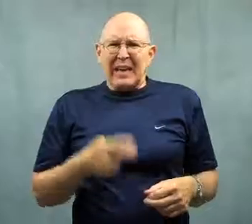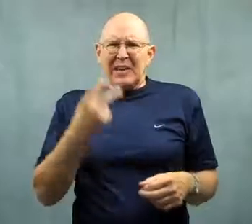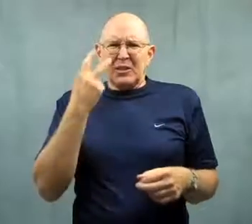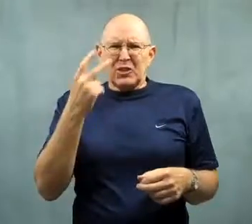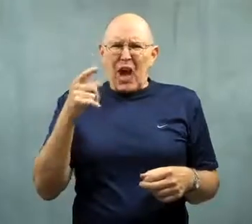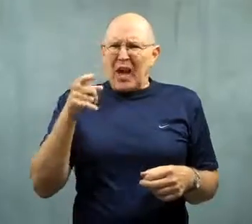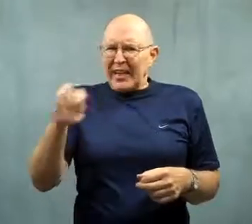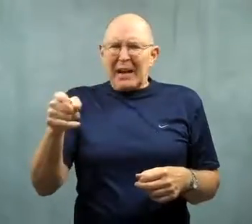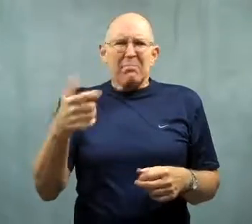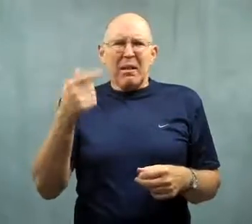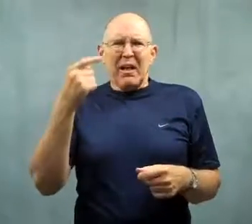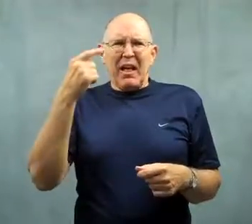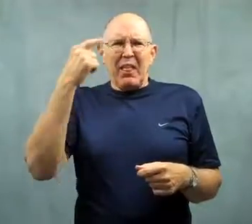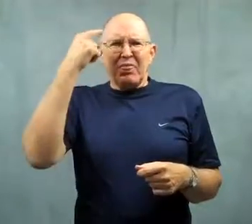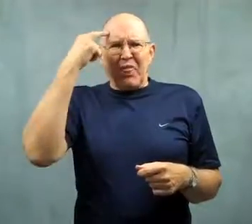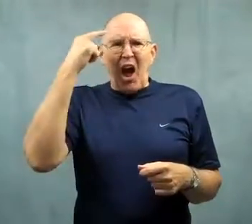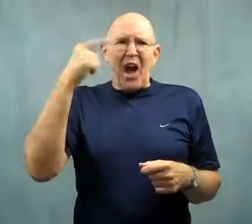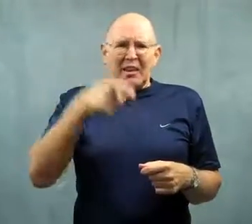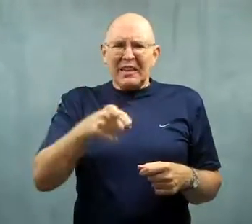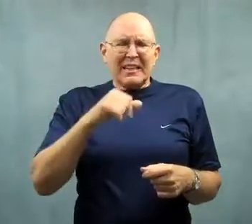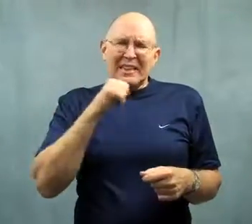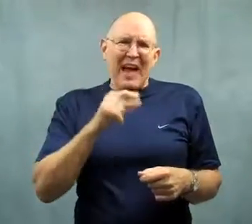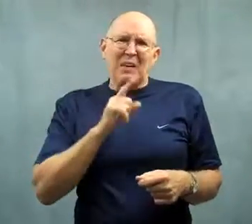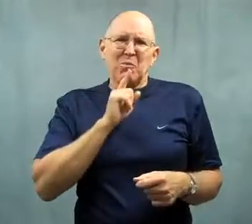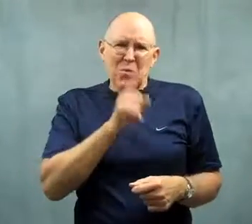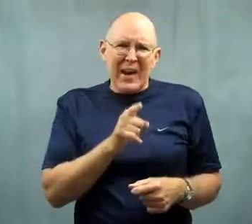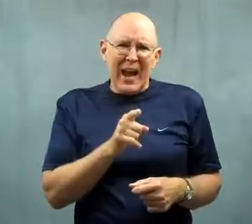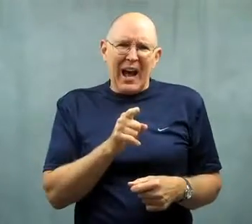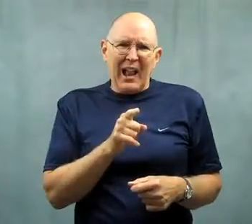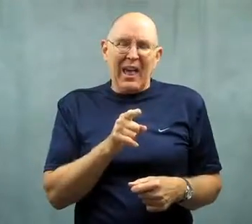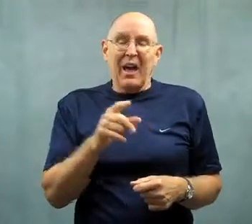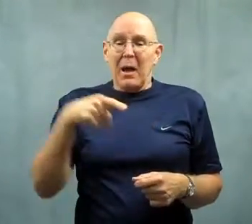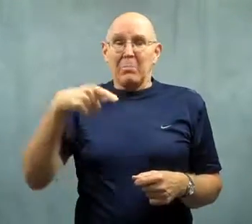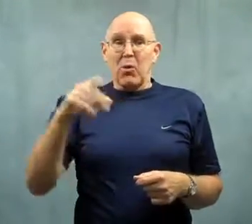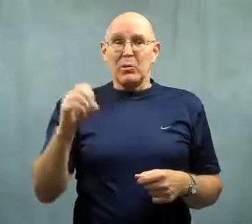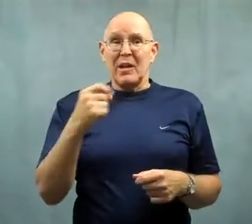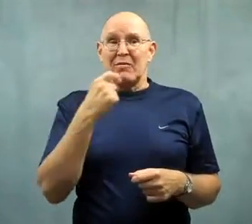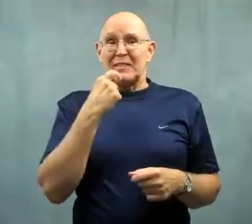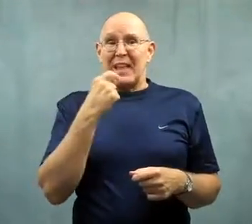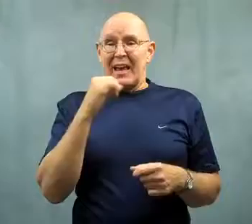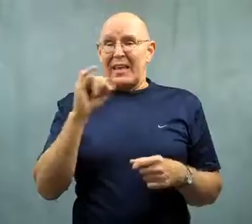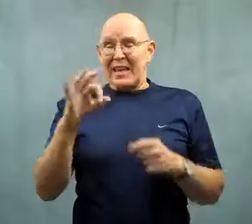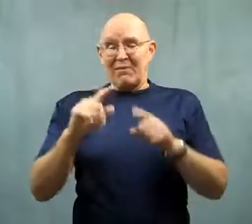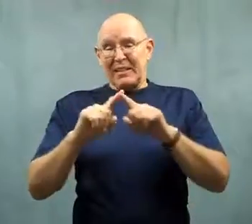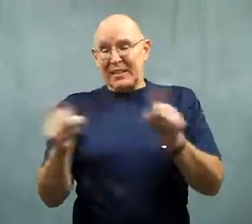He had seen him, but thought it wasn't real.